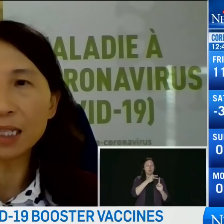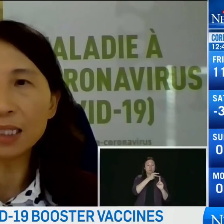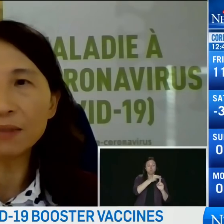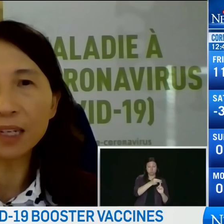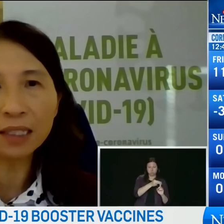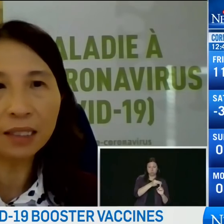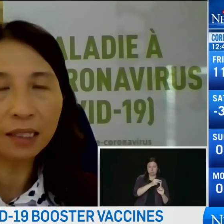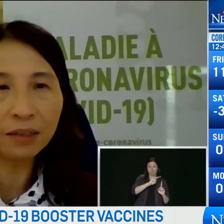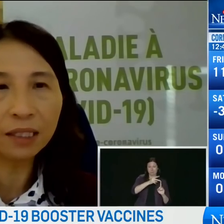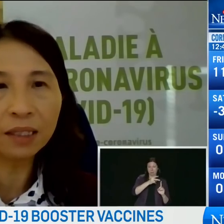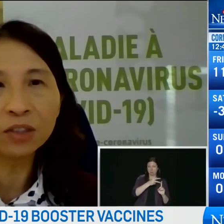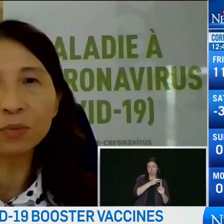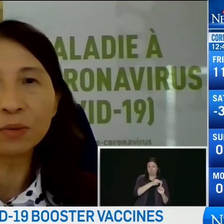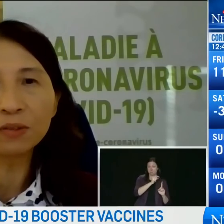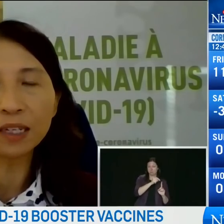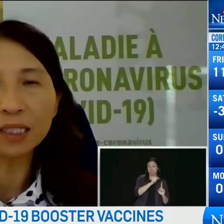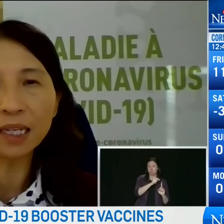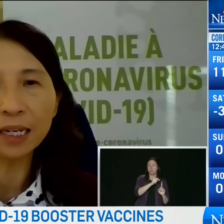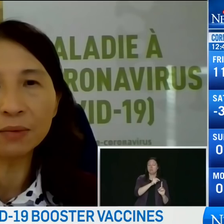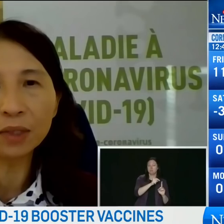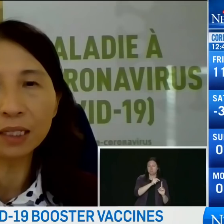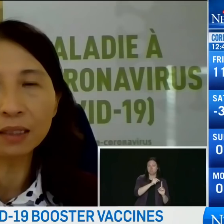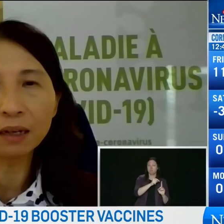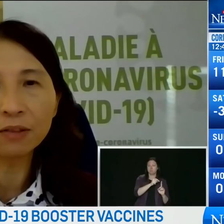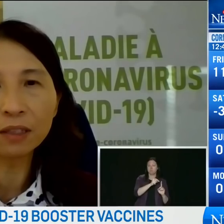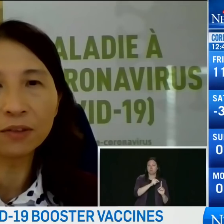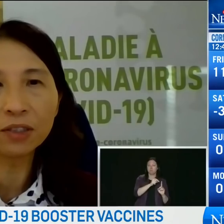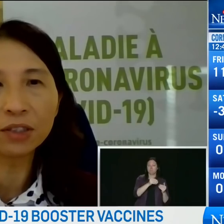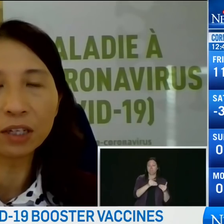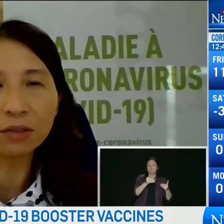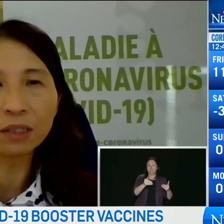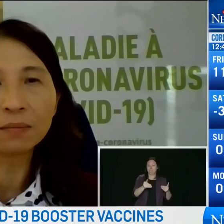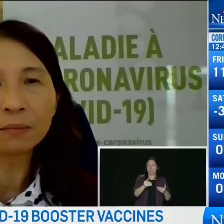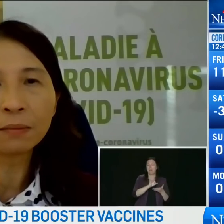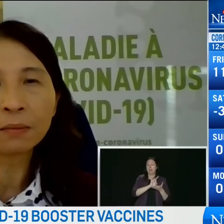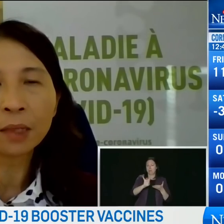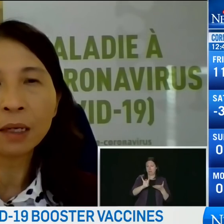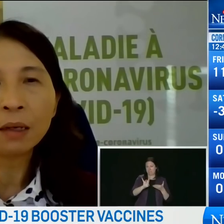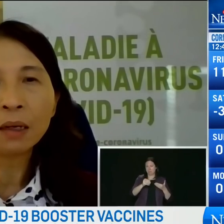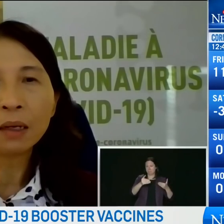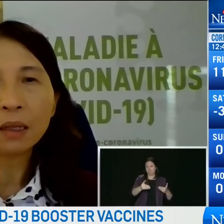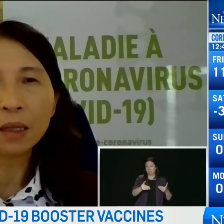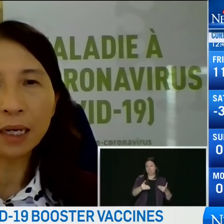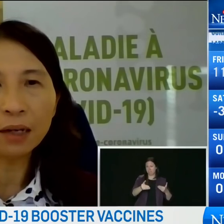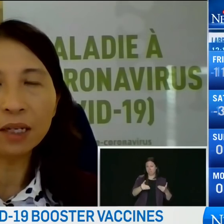NACI FURTHER RECOMMENDS THAT THE SECOND DOSE OF A PRIMARY MANY.